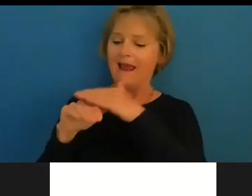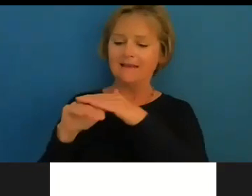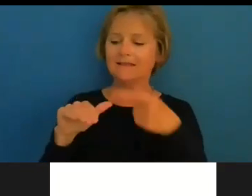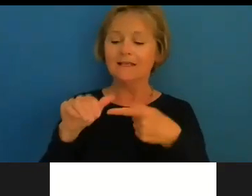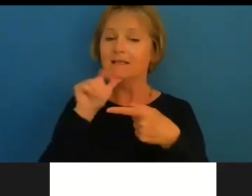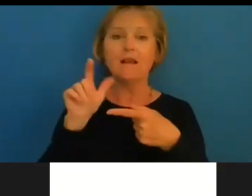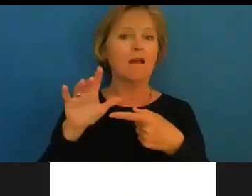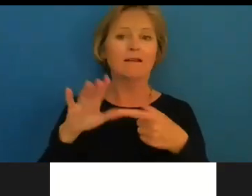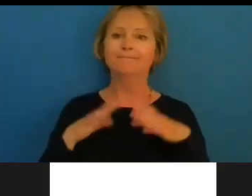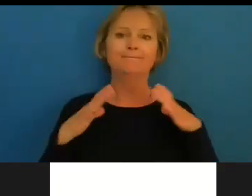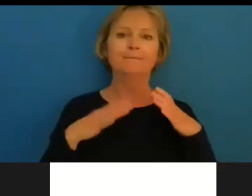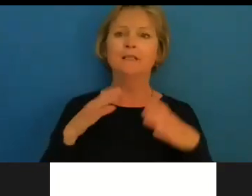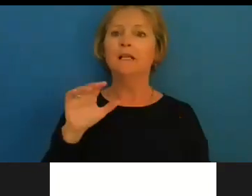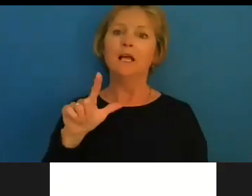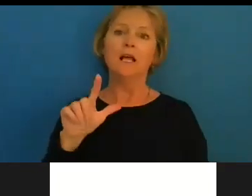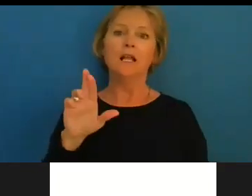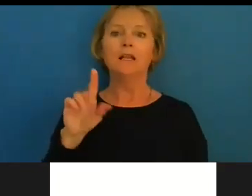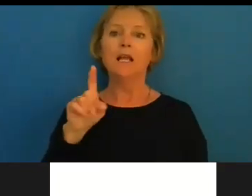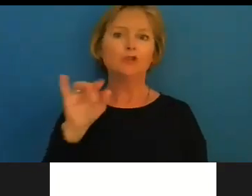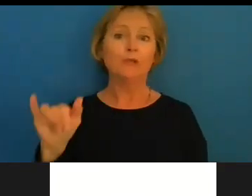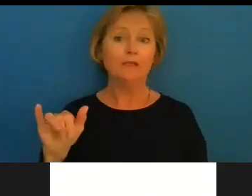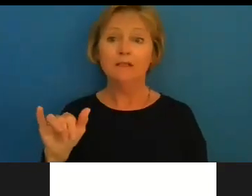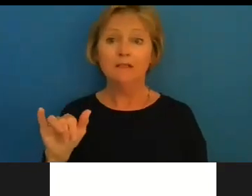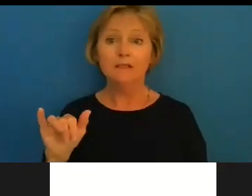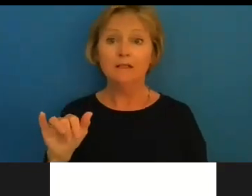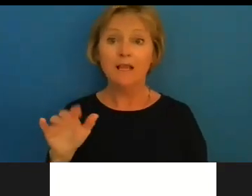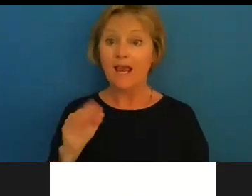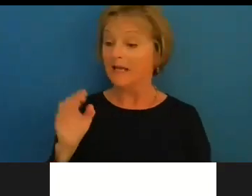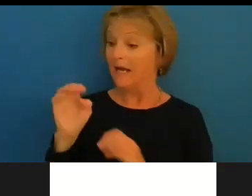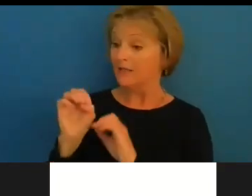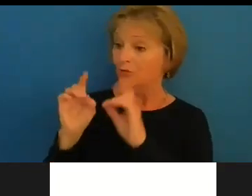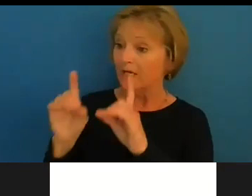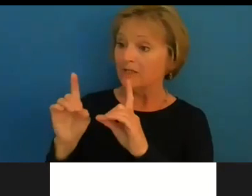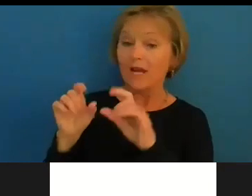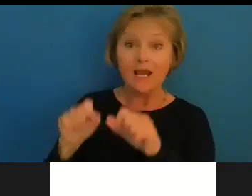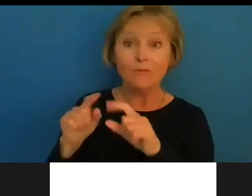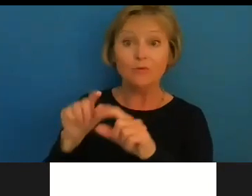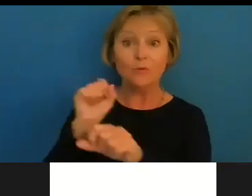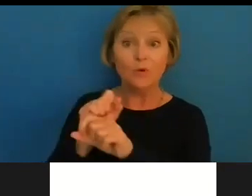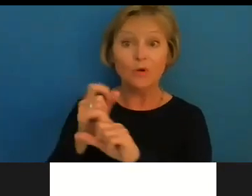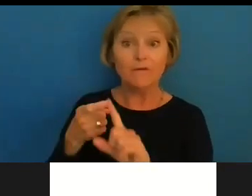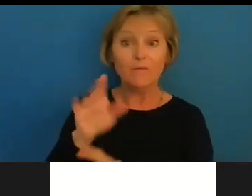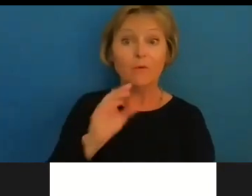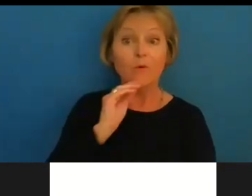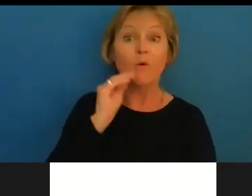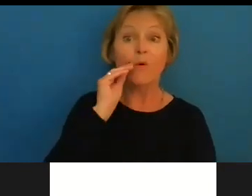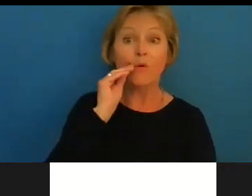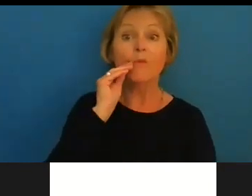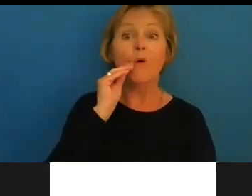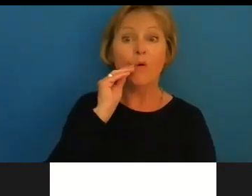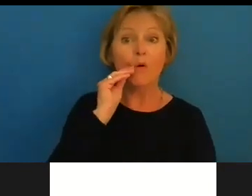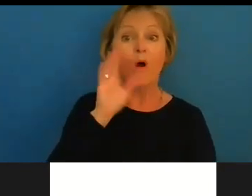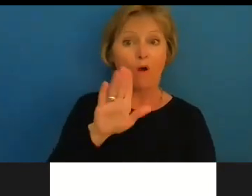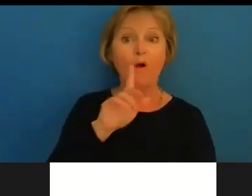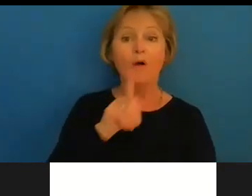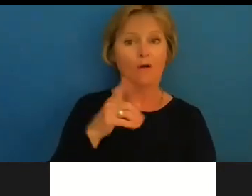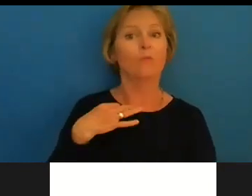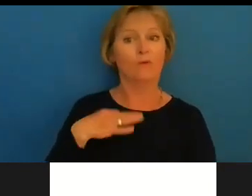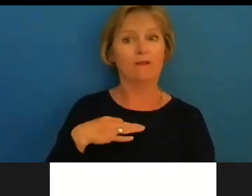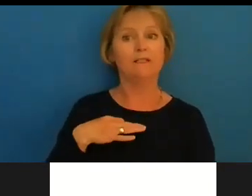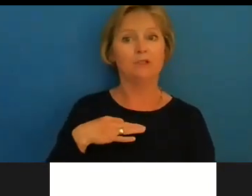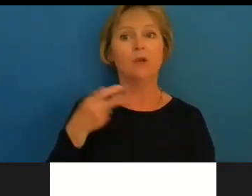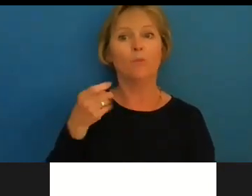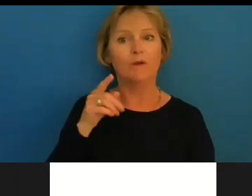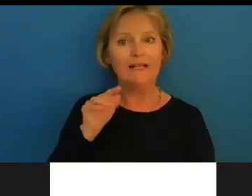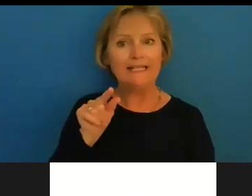And education, being able to work from home are privileges, and we need to -- it